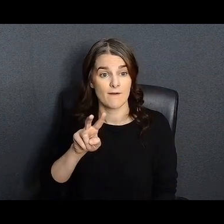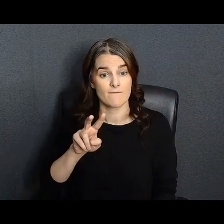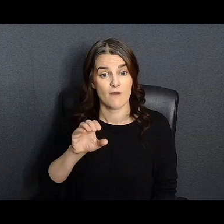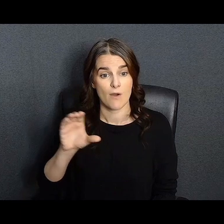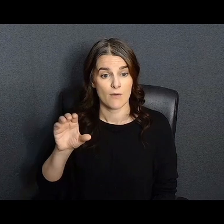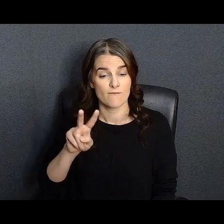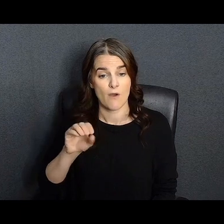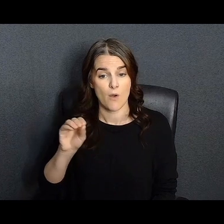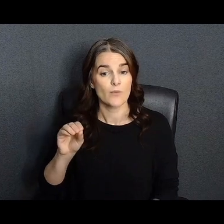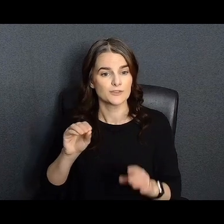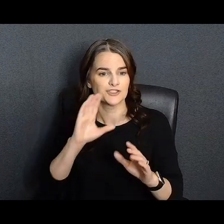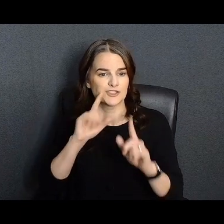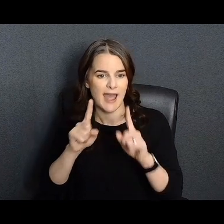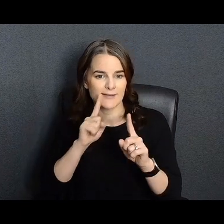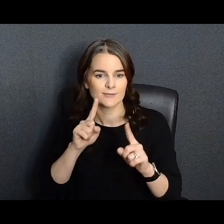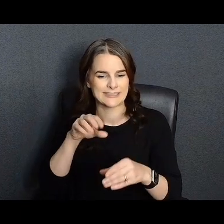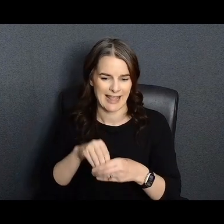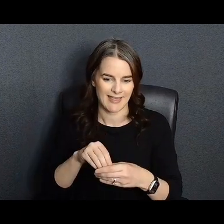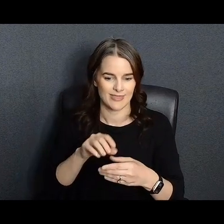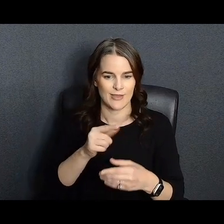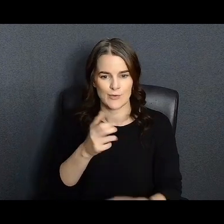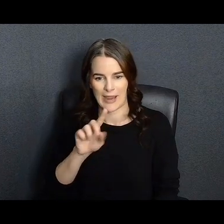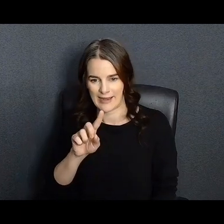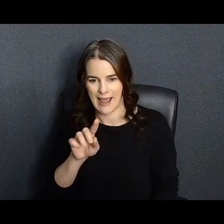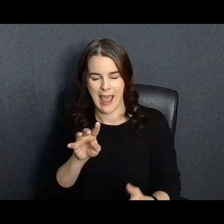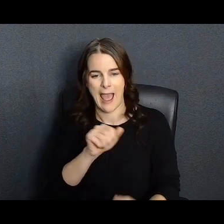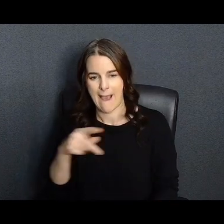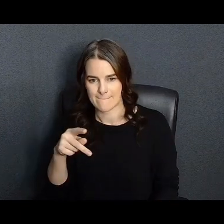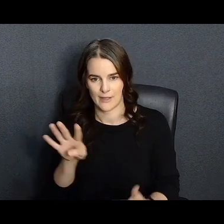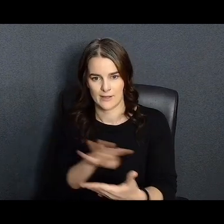that's organized by-- it's organized pragmatically, which